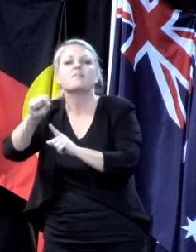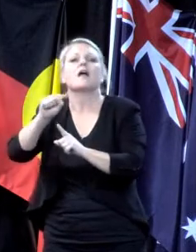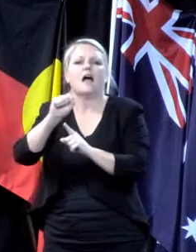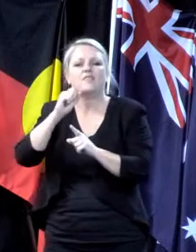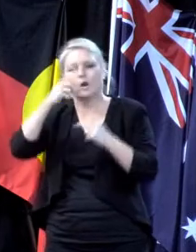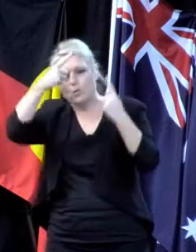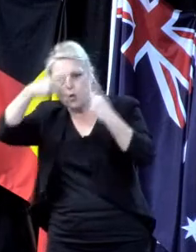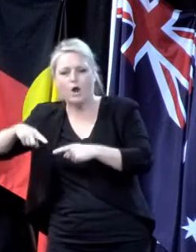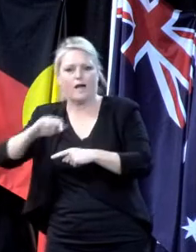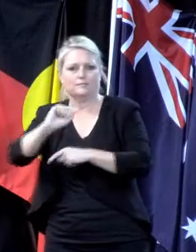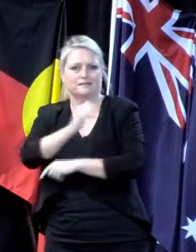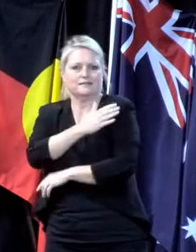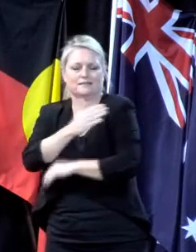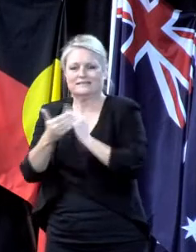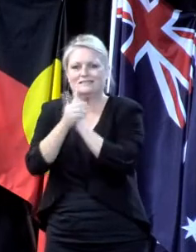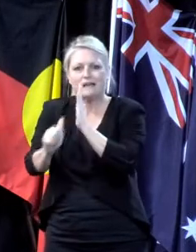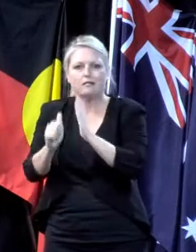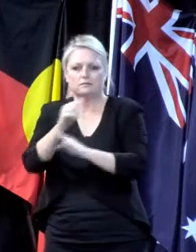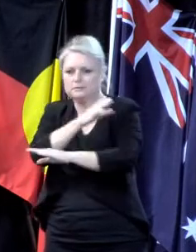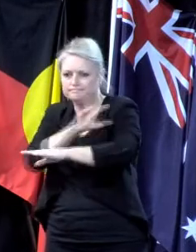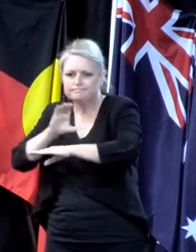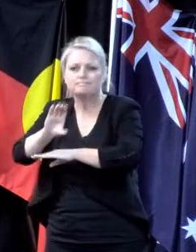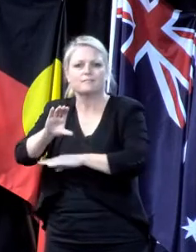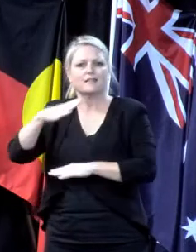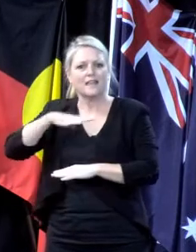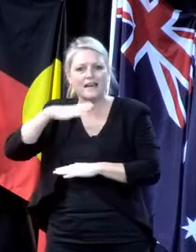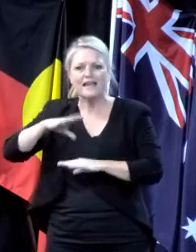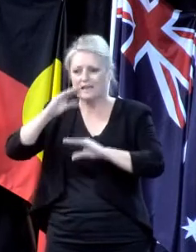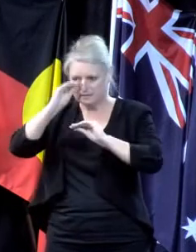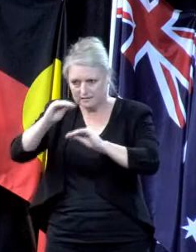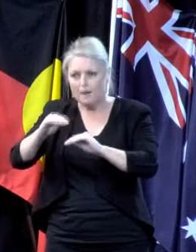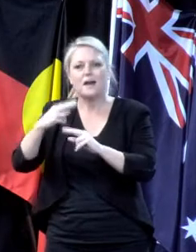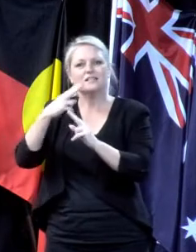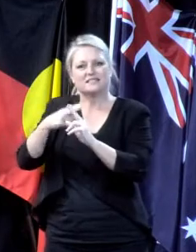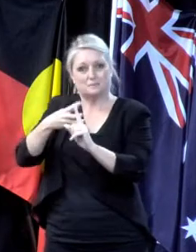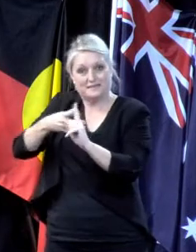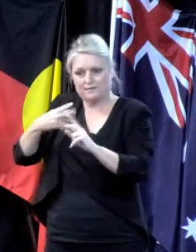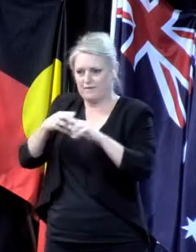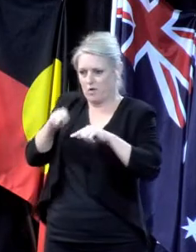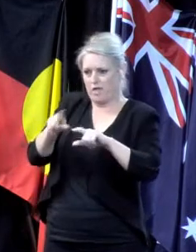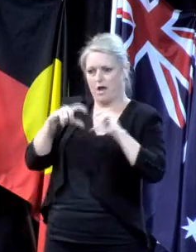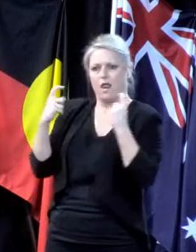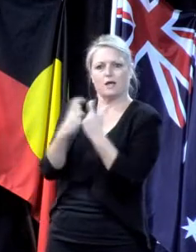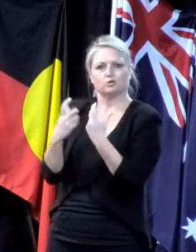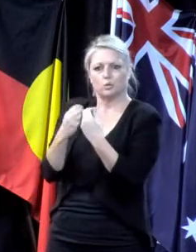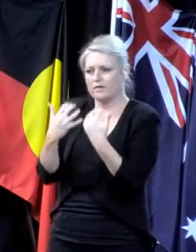they are teaching and the outcomes of those students in their classrooms. And then they will go through a mentee and mentor relationship